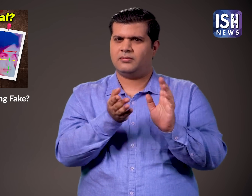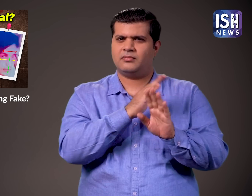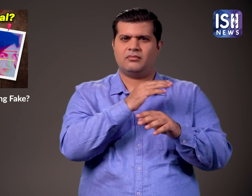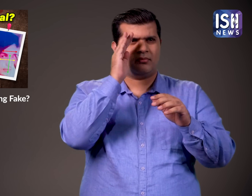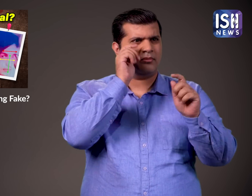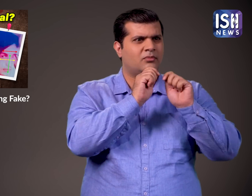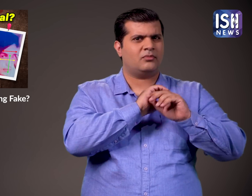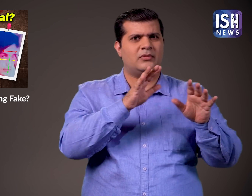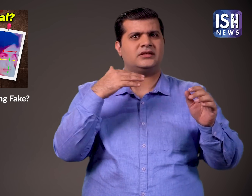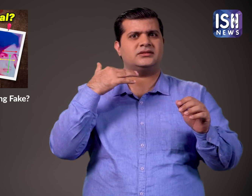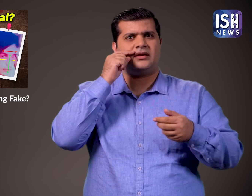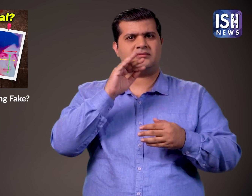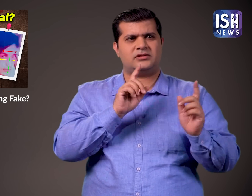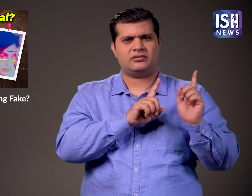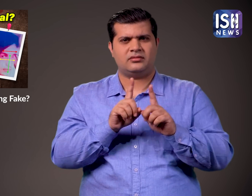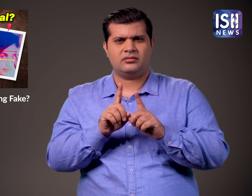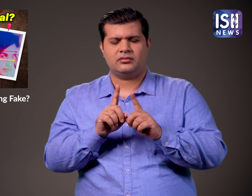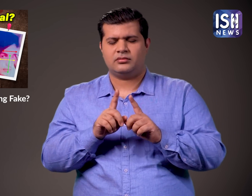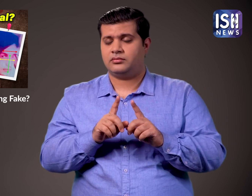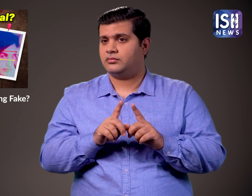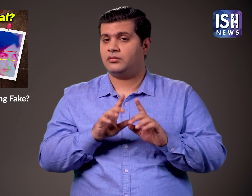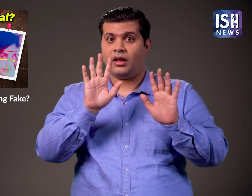Earlier in news reports, it was said that Ibrahim took him to hospital.